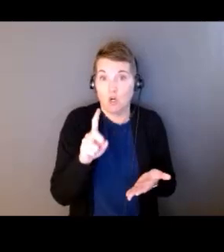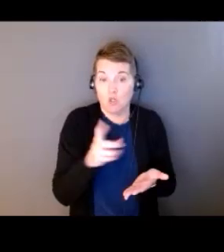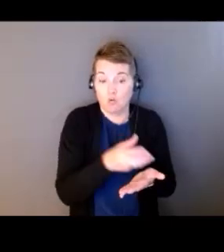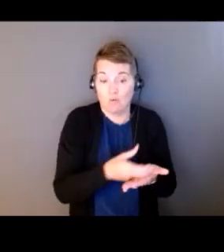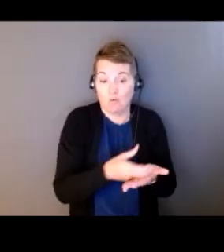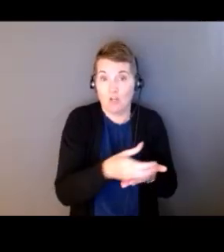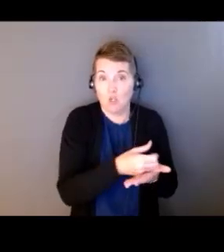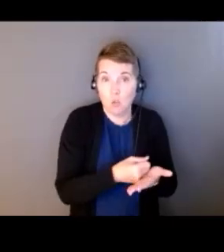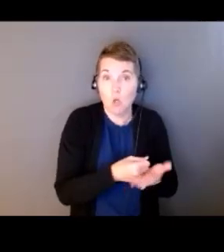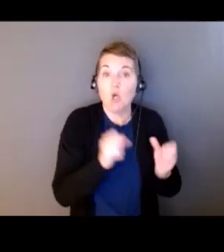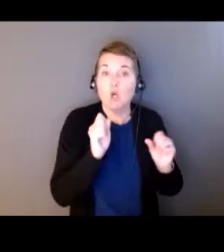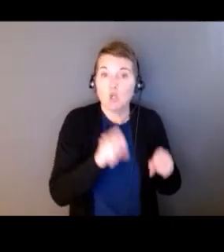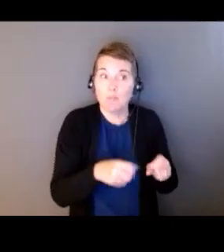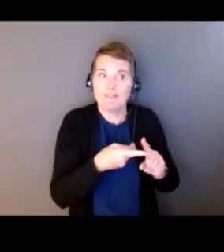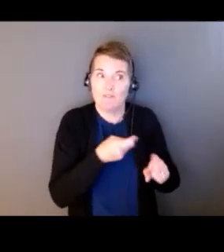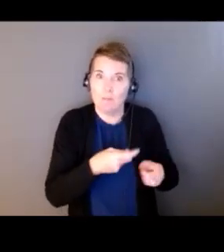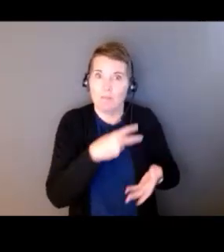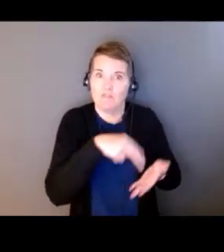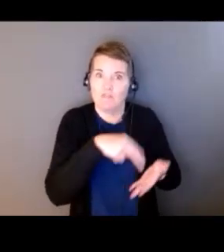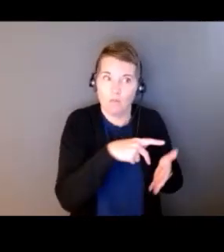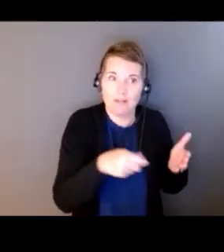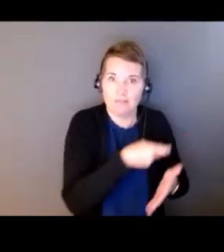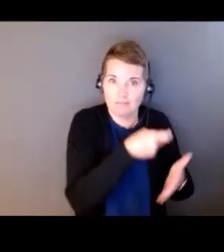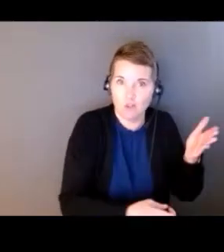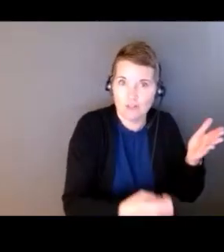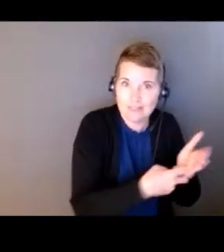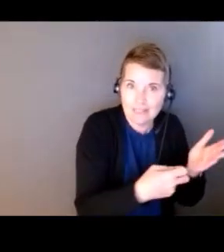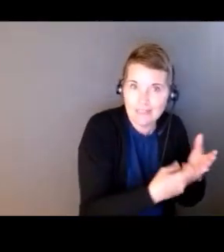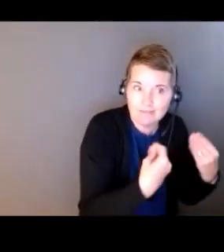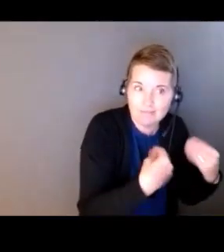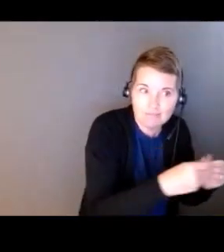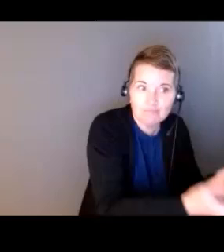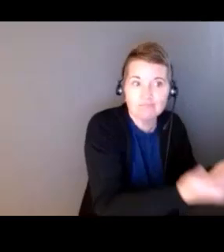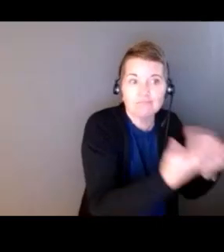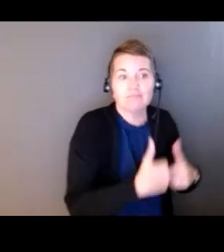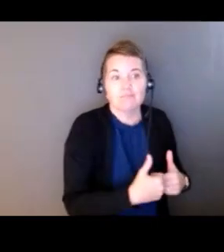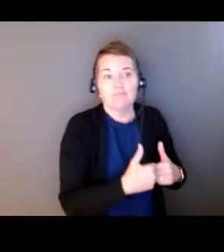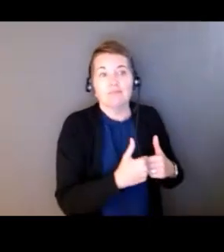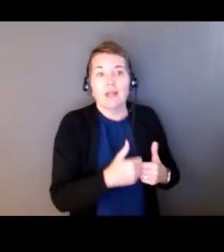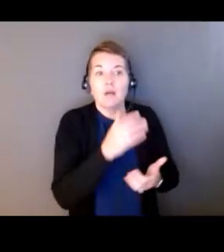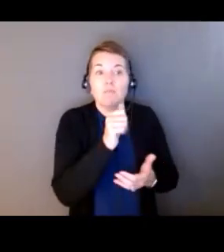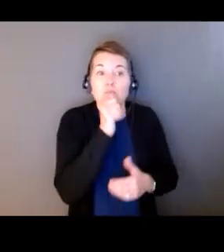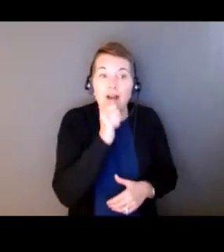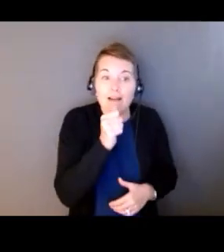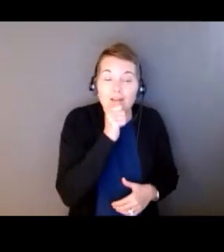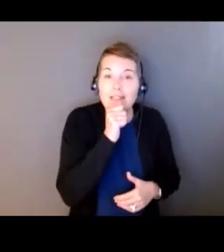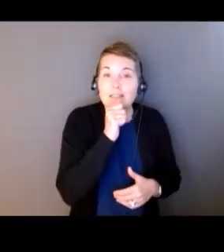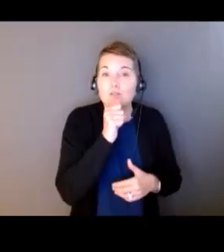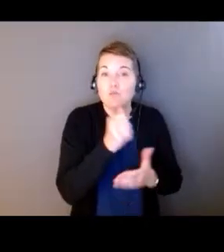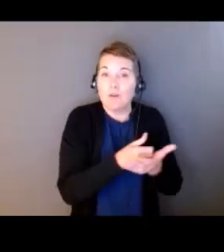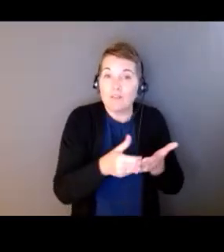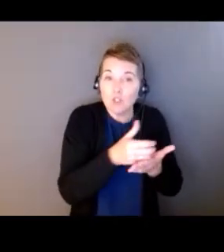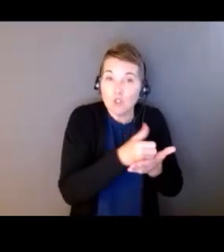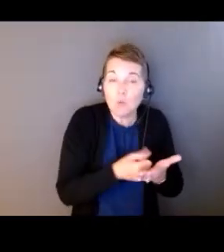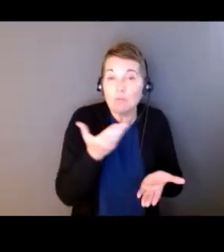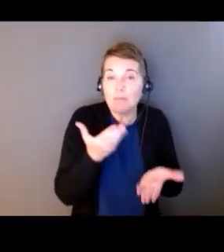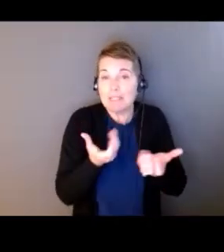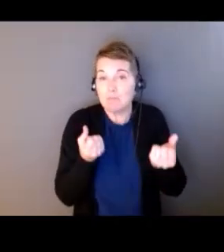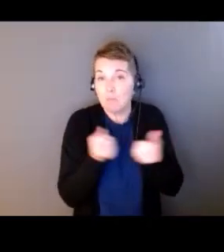or the exhibitions of the work. Private Sector Revenue could be sponsorships, contributions of various kinds.